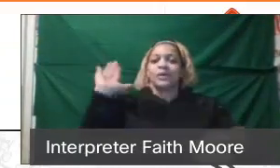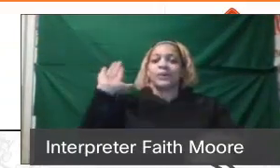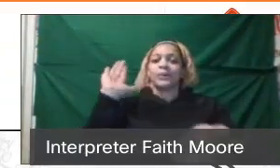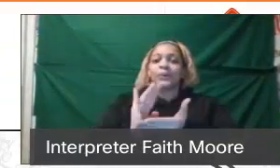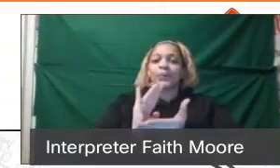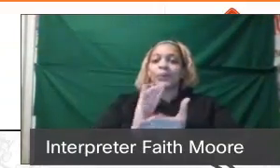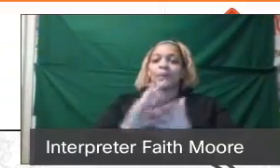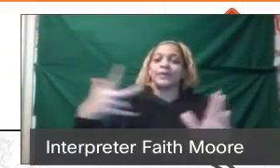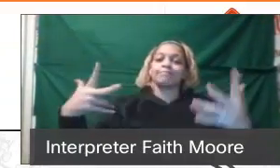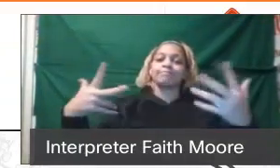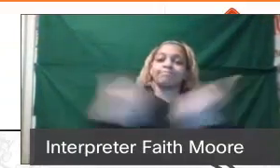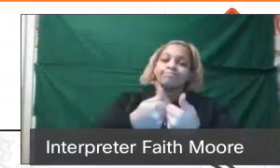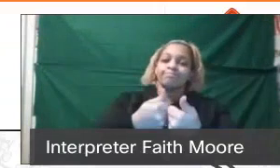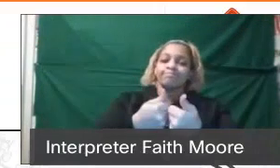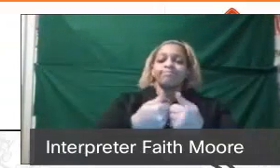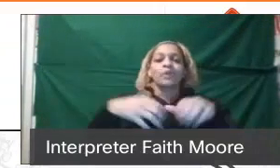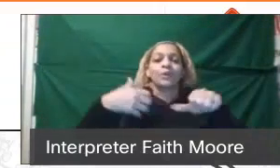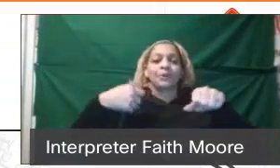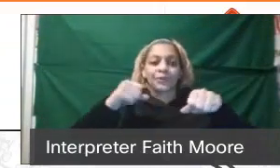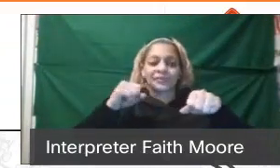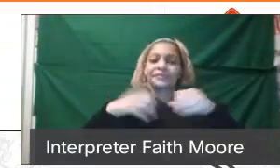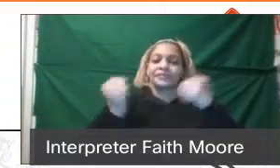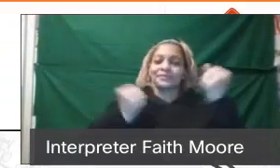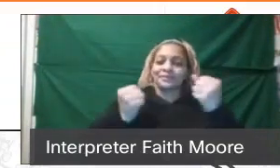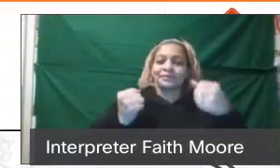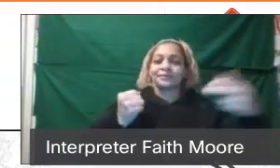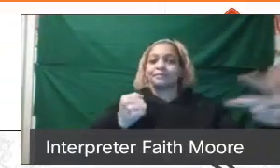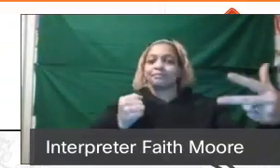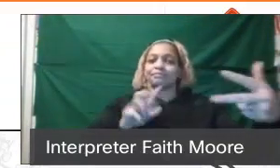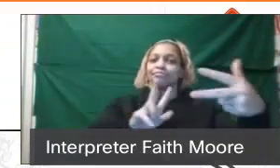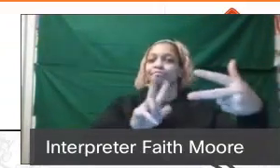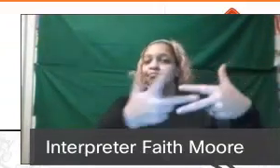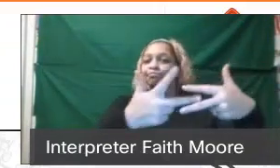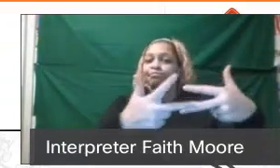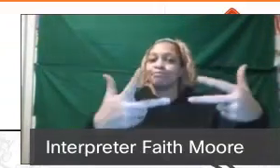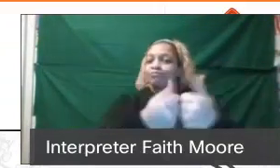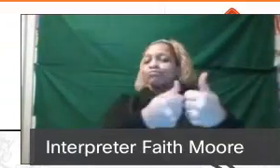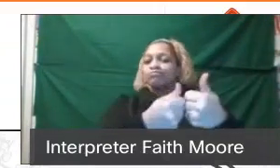As a result, we do anticipate parking the packs along where it's outbound immediately north of.